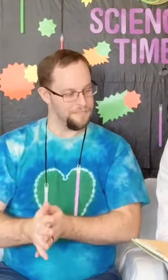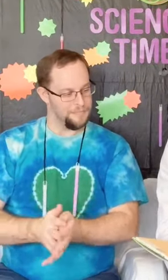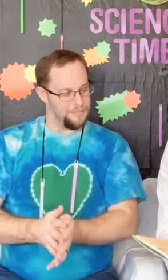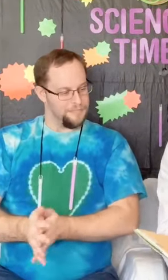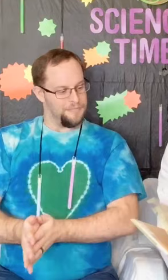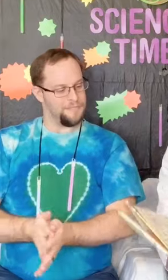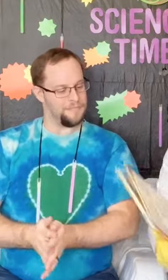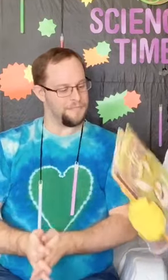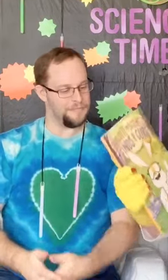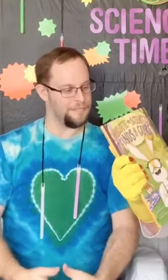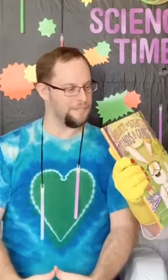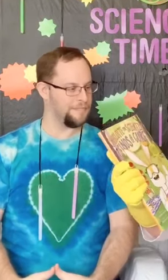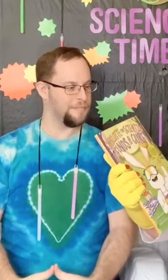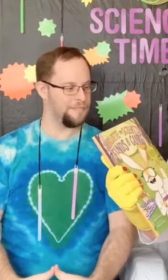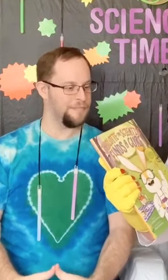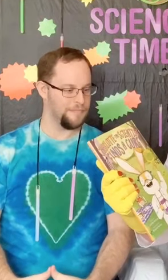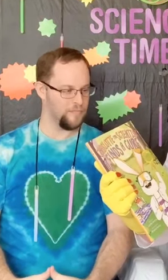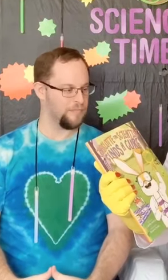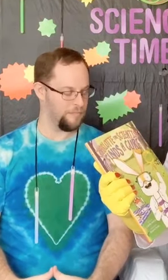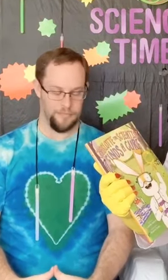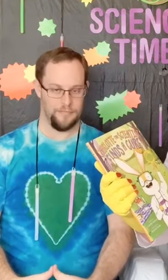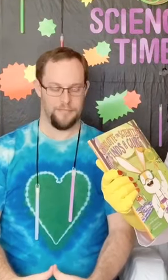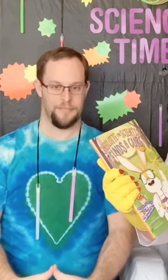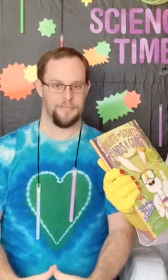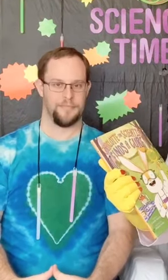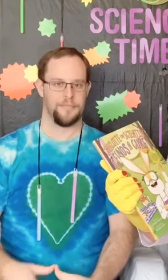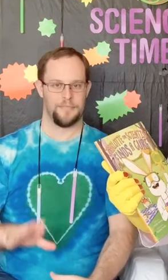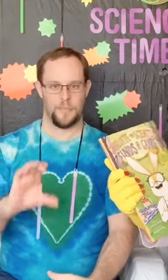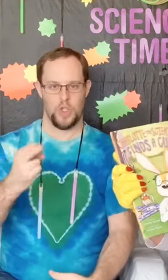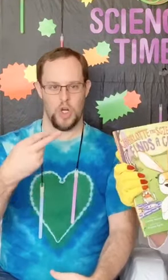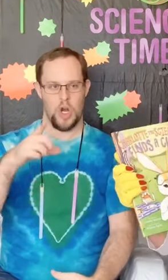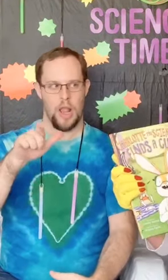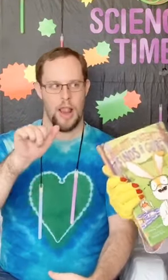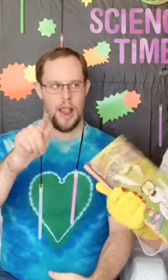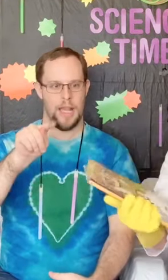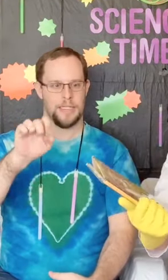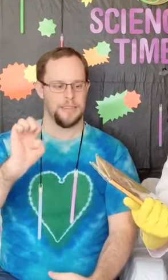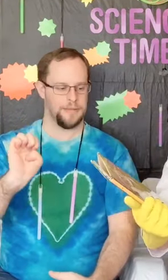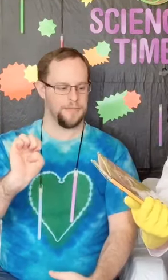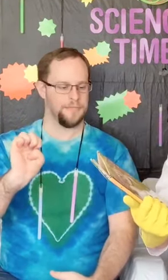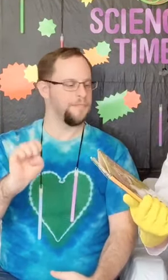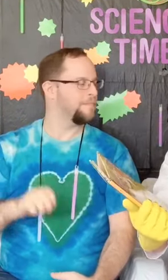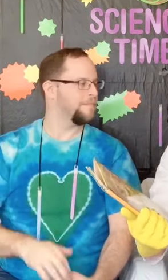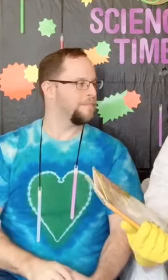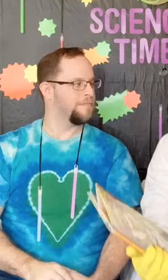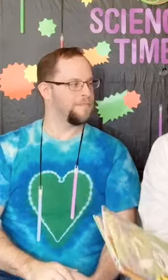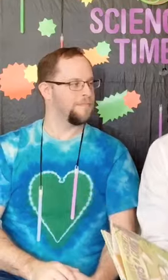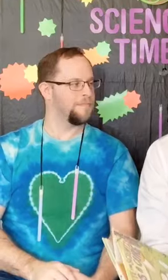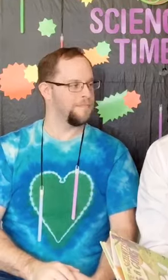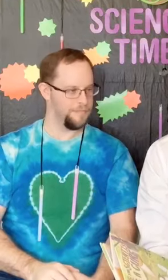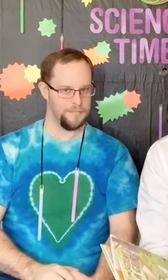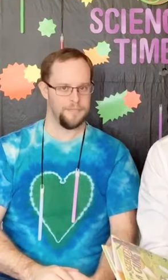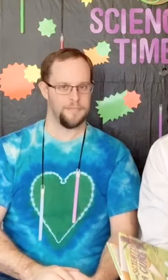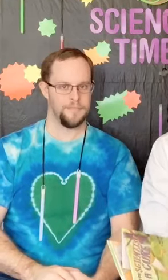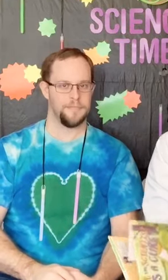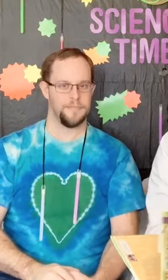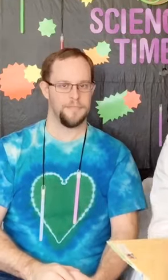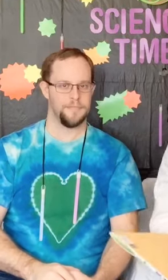we're gonna learn about Charlotte the Scientist. and this is written by Camille Andros and it's illustrated by Brianne Farley.